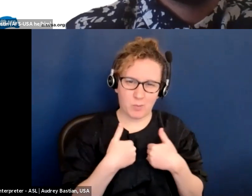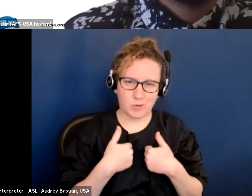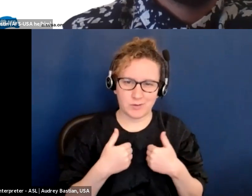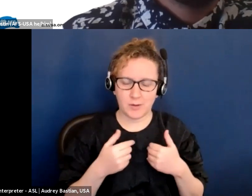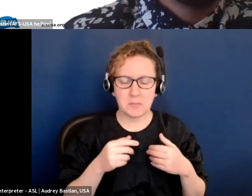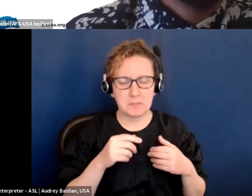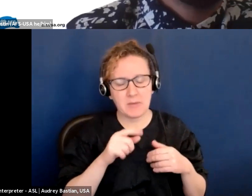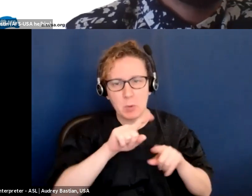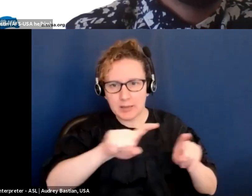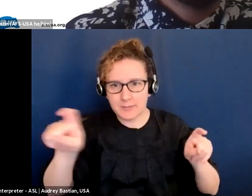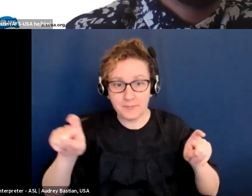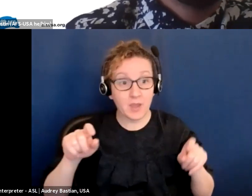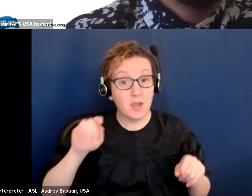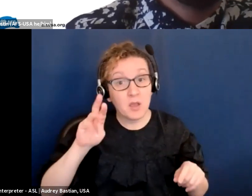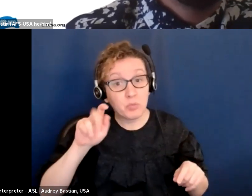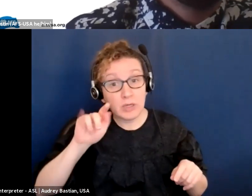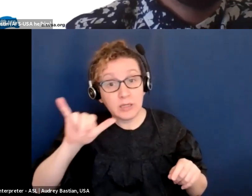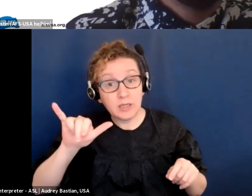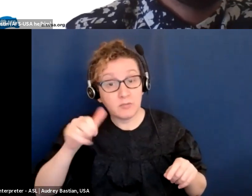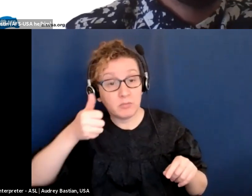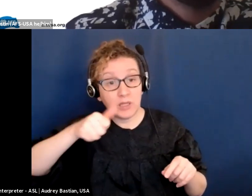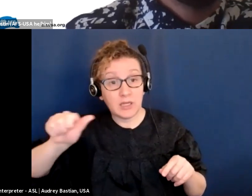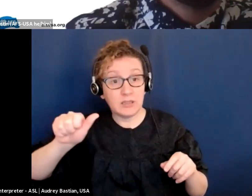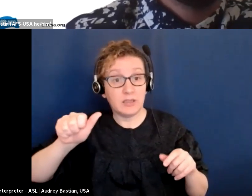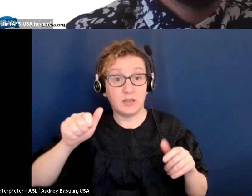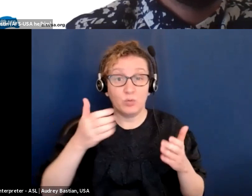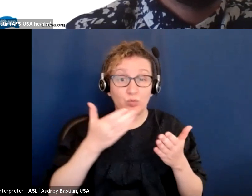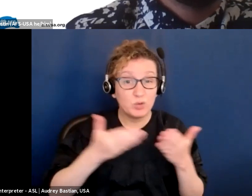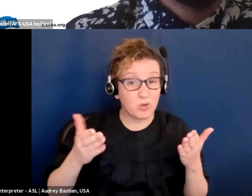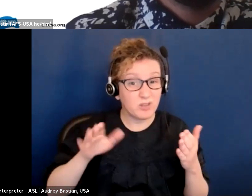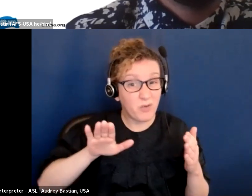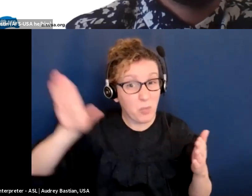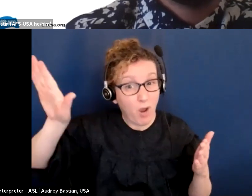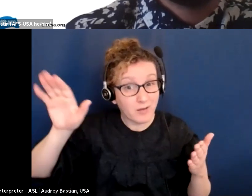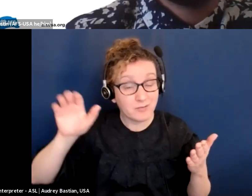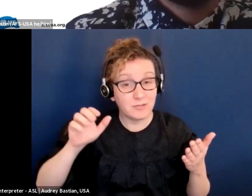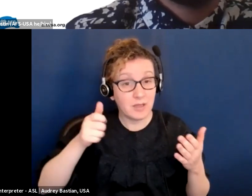abroad and non identifiable anecdotal stories that you could share with us.